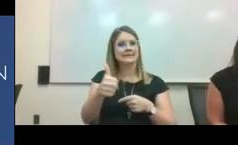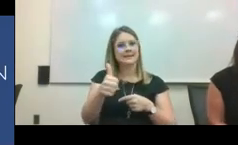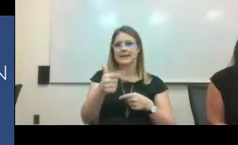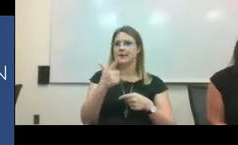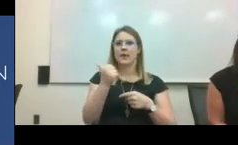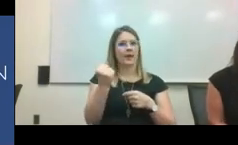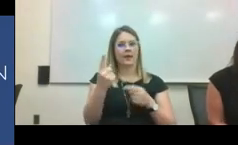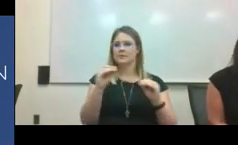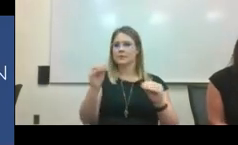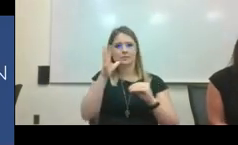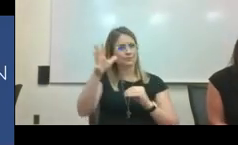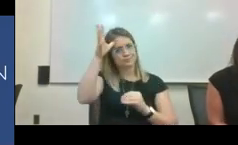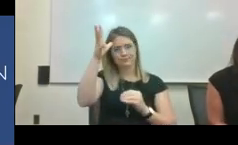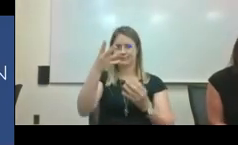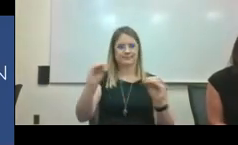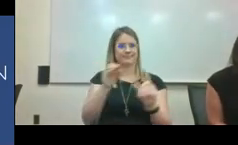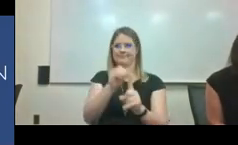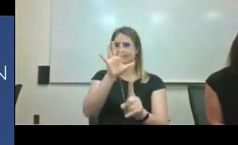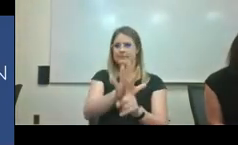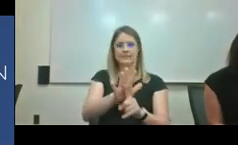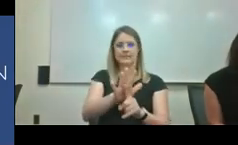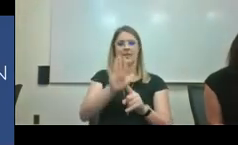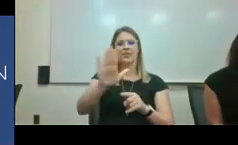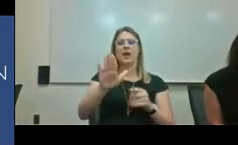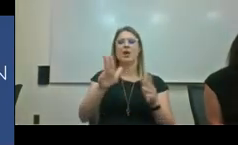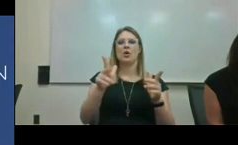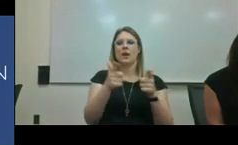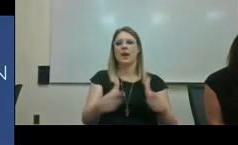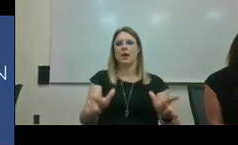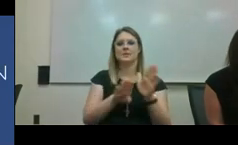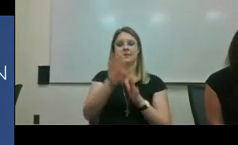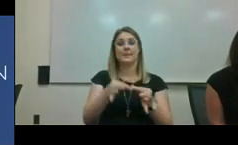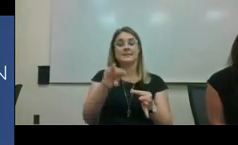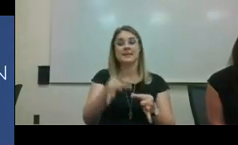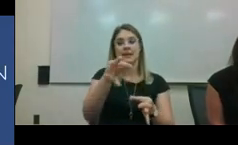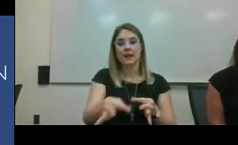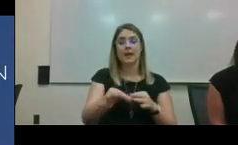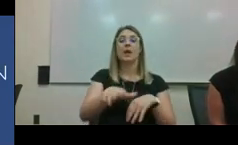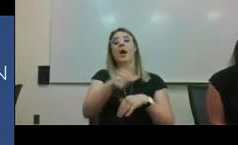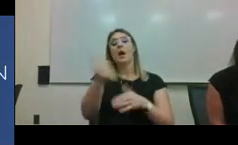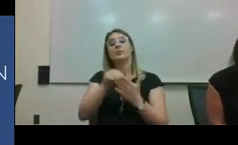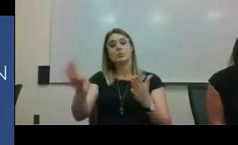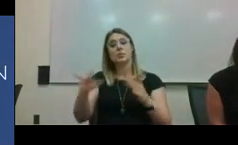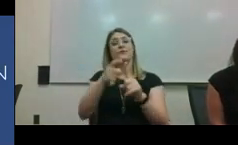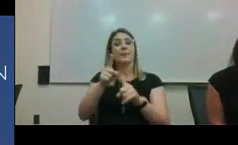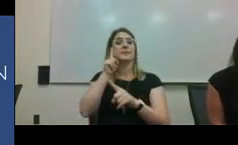So, their language development was very delayed whereas other students came from deaf families. Sign Language was all around them.